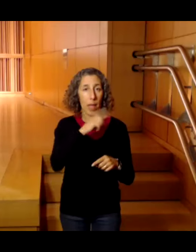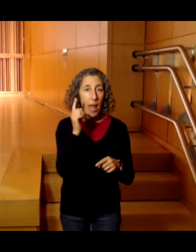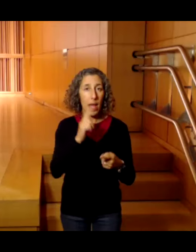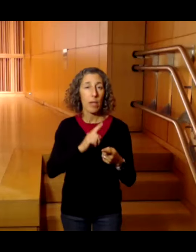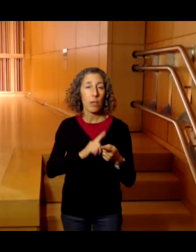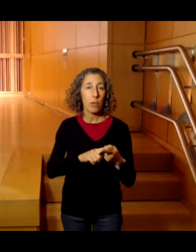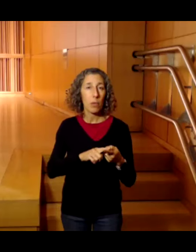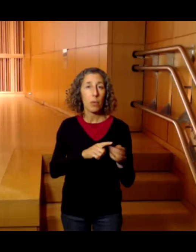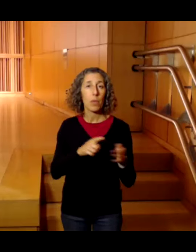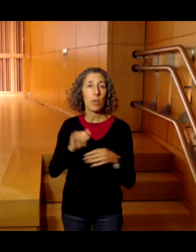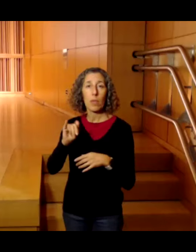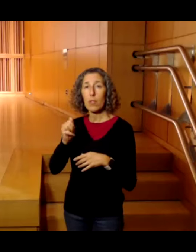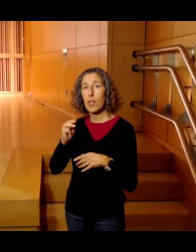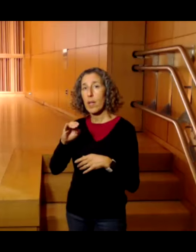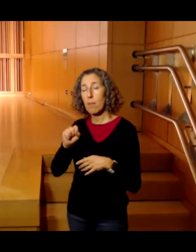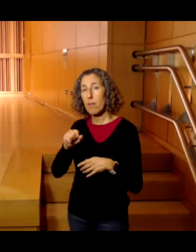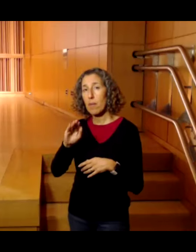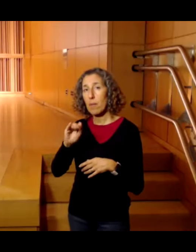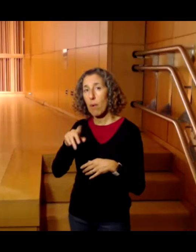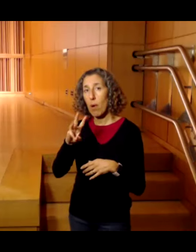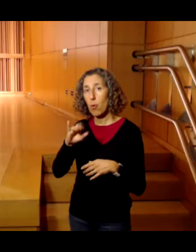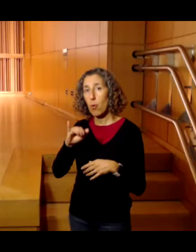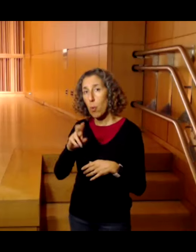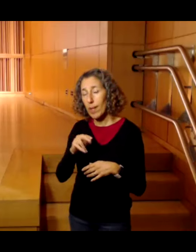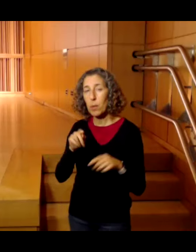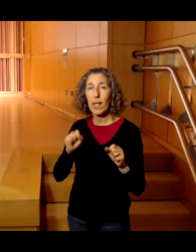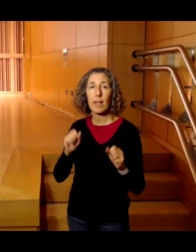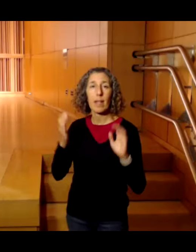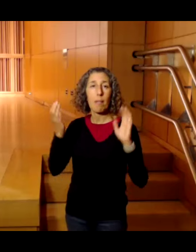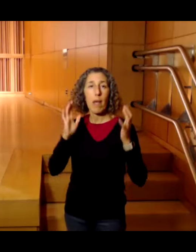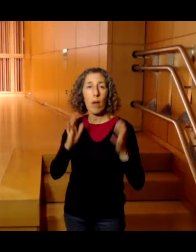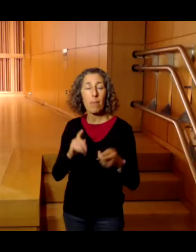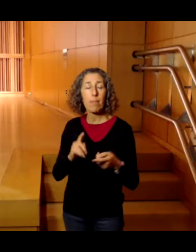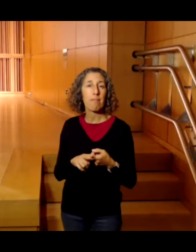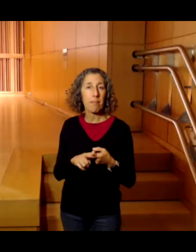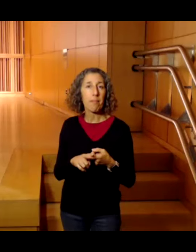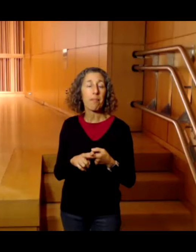James Baldwin against the grain. brilliantly, counter-intuitively.